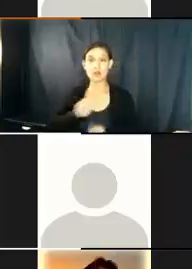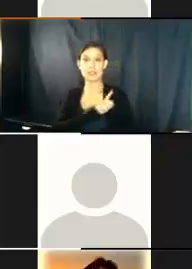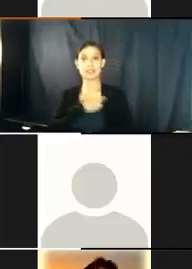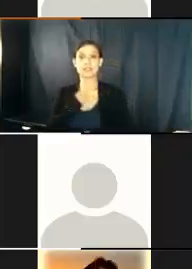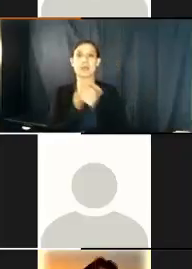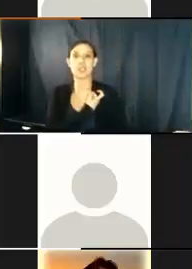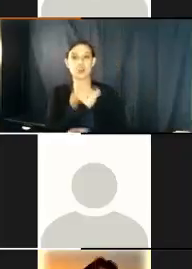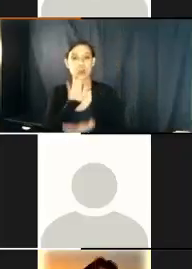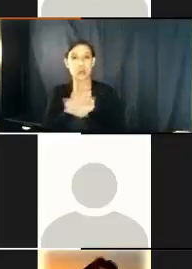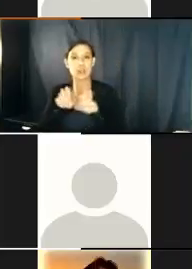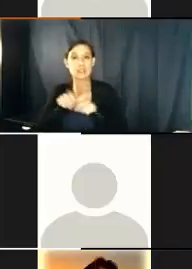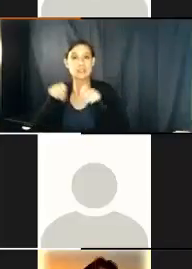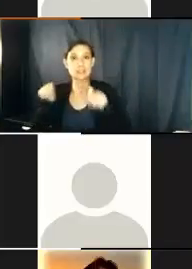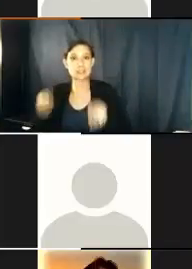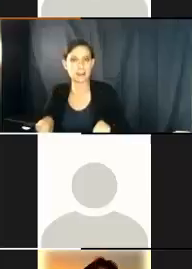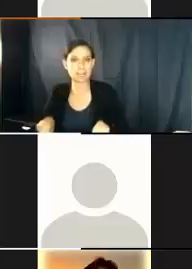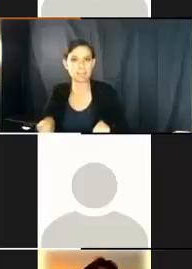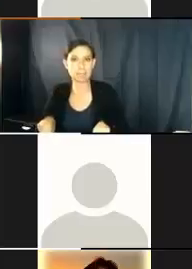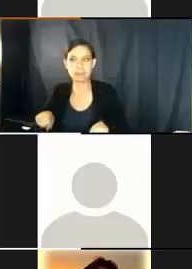as a like a sophomore junior in high school.